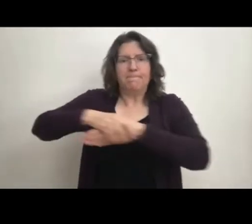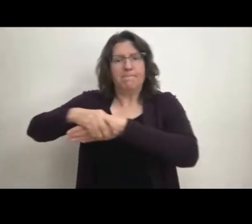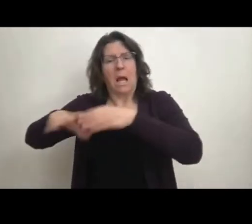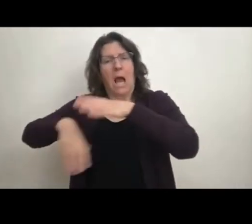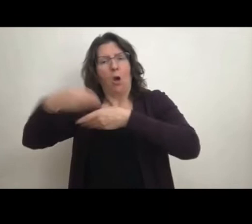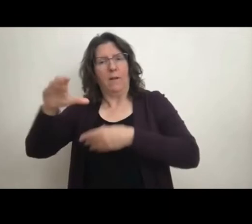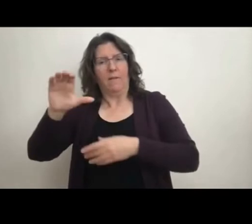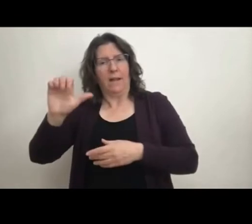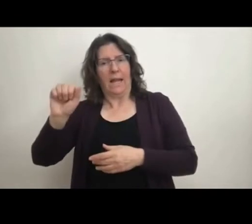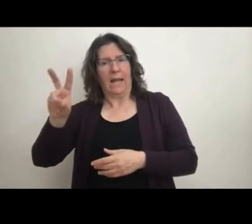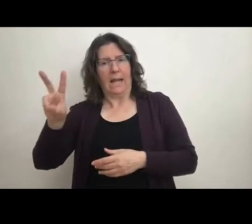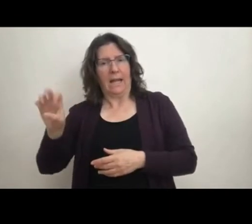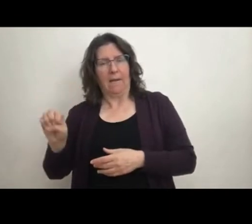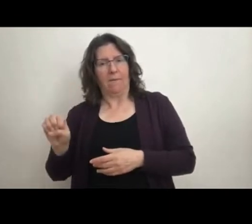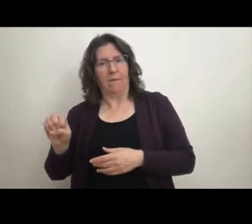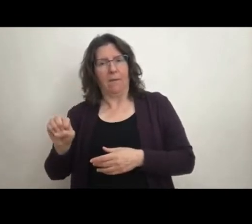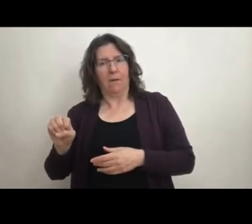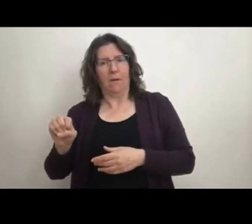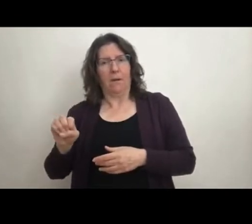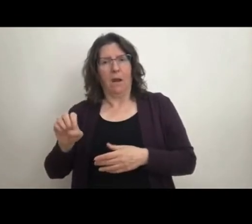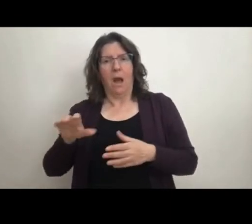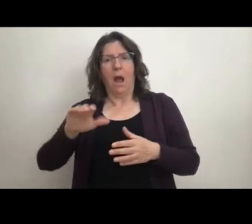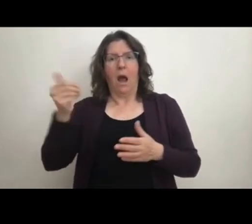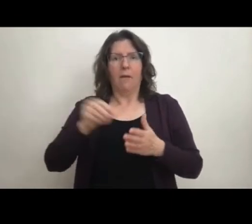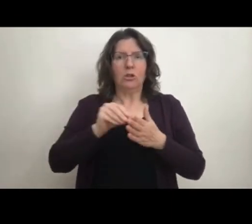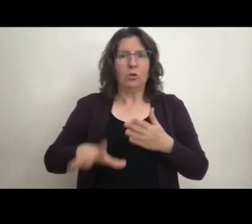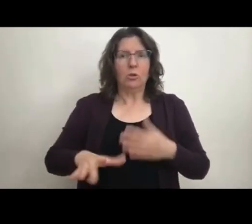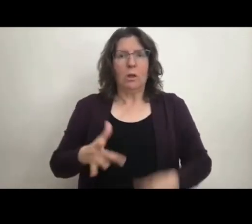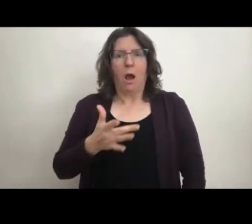"Waiting for someone to lead it out of the cave."